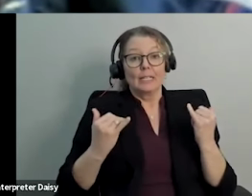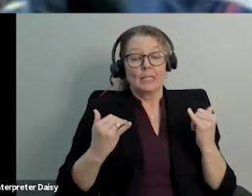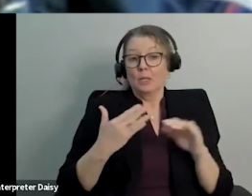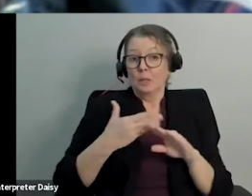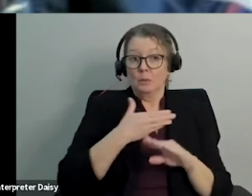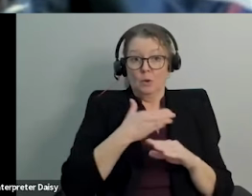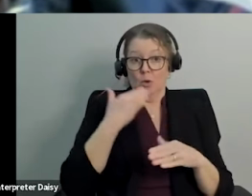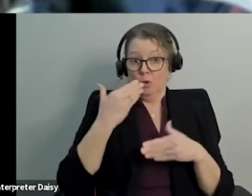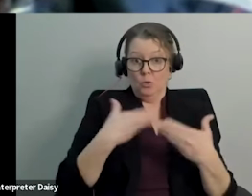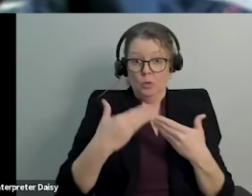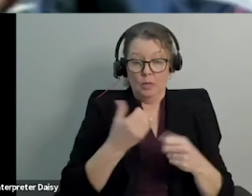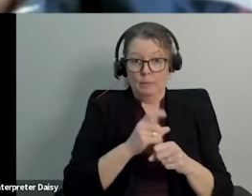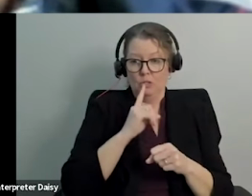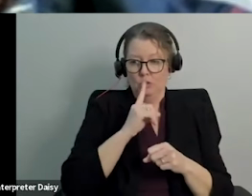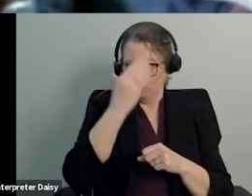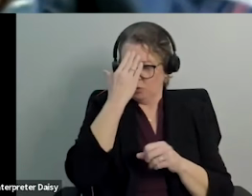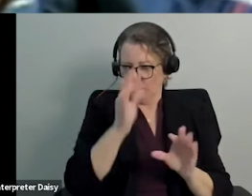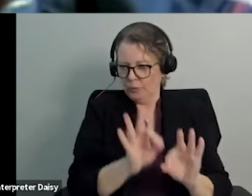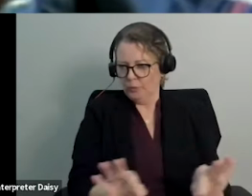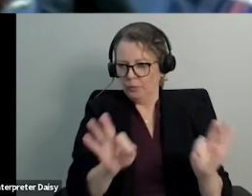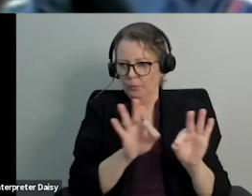I wanted to make sure you know a few key items.